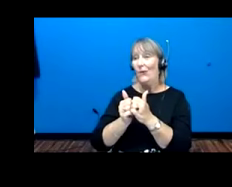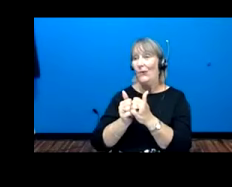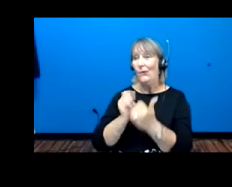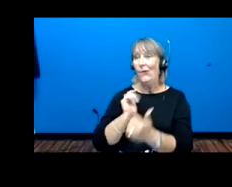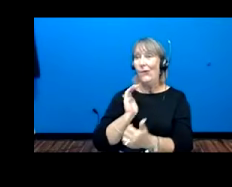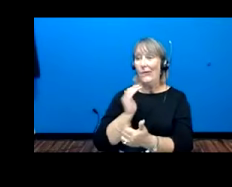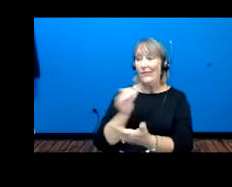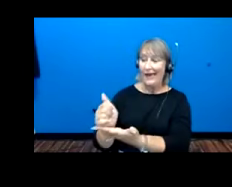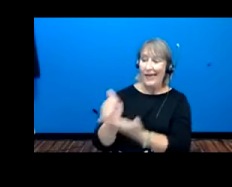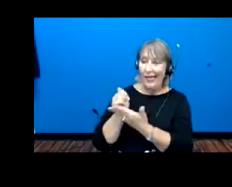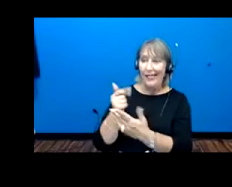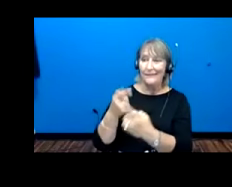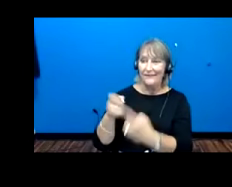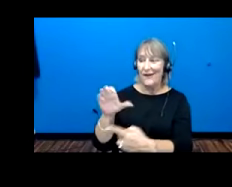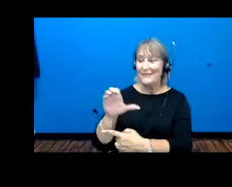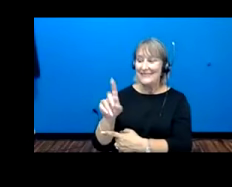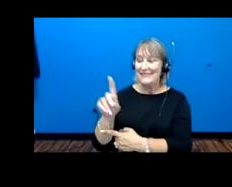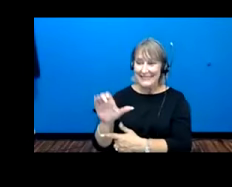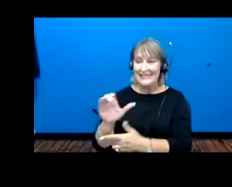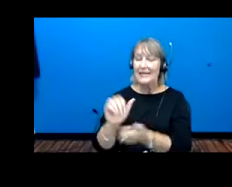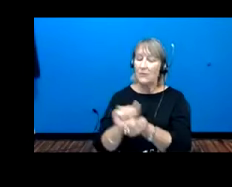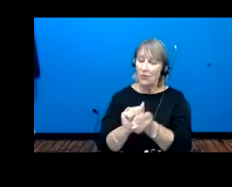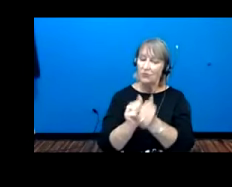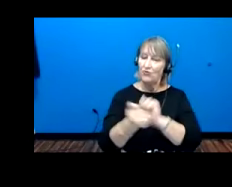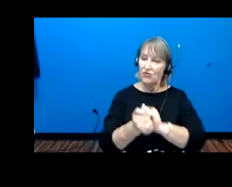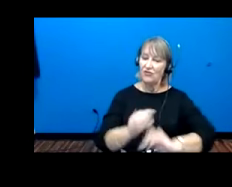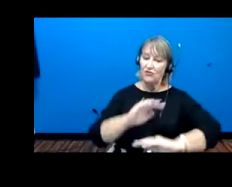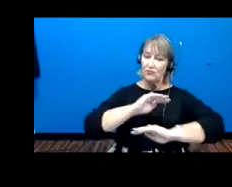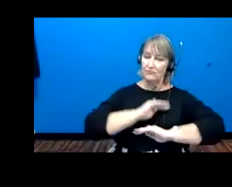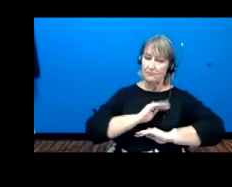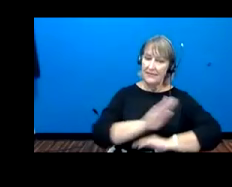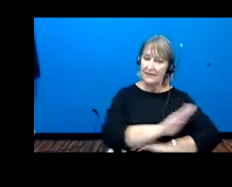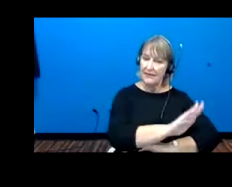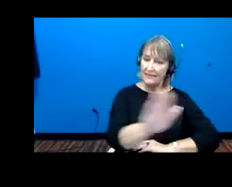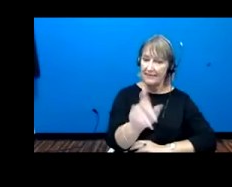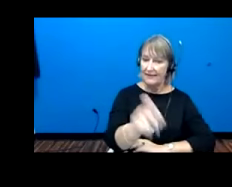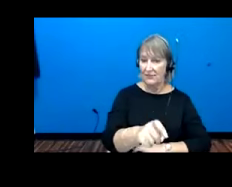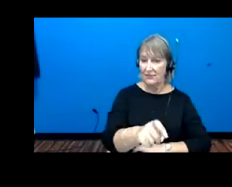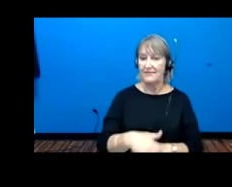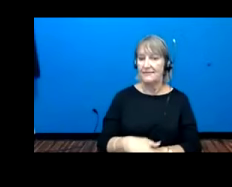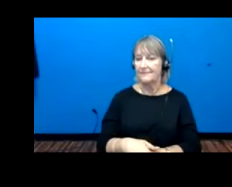of getting these materials in accessible formats. So, Liz, anything else you want to add?